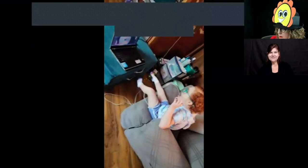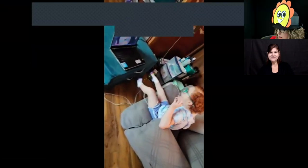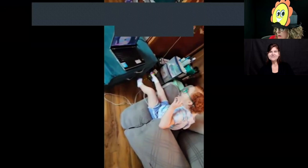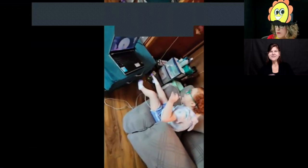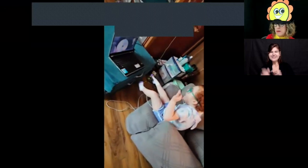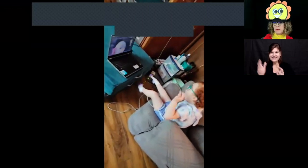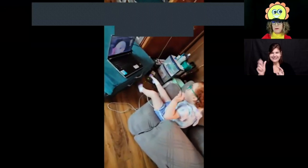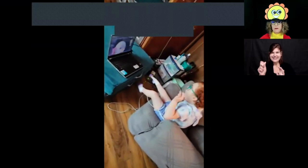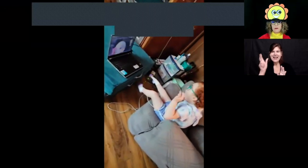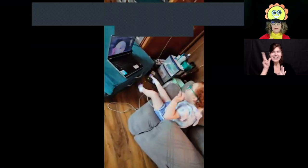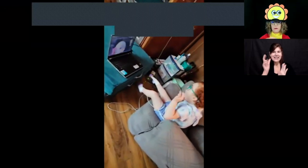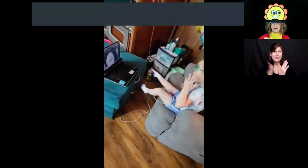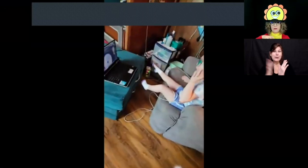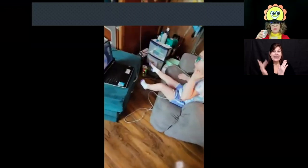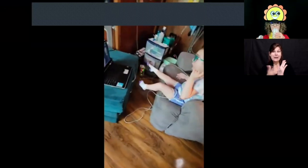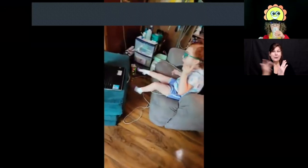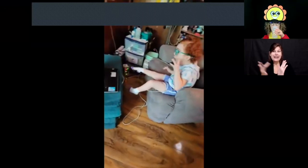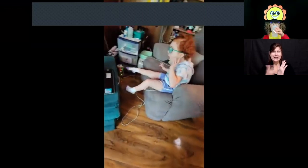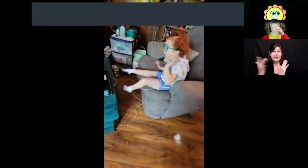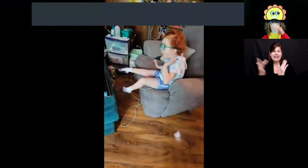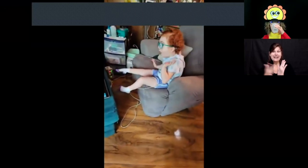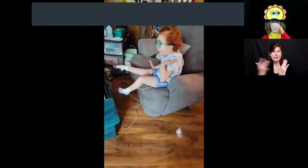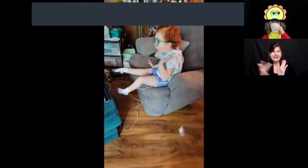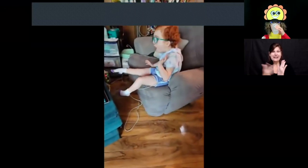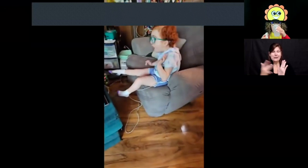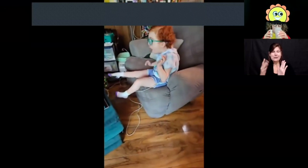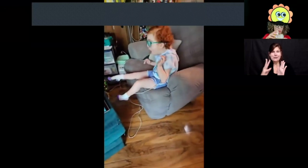Wee, wee, wee, wee, wee! Wee, wee! Whoopeedeedoo!